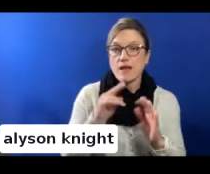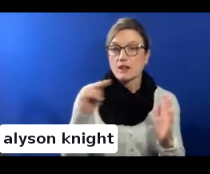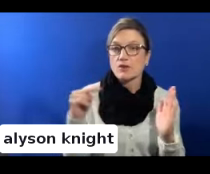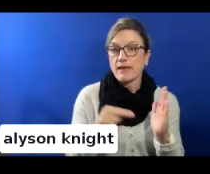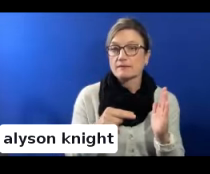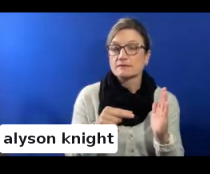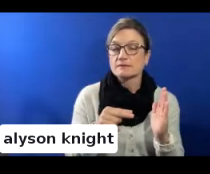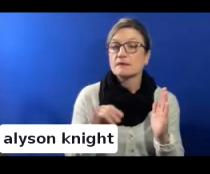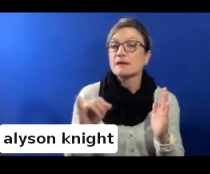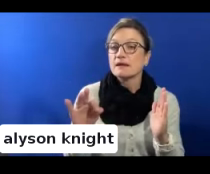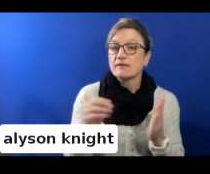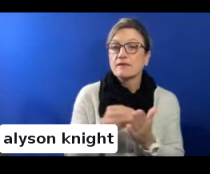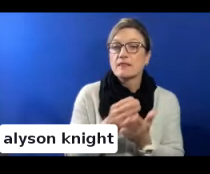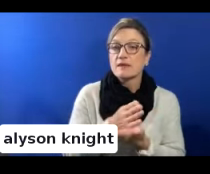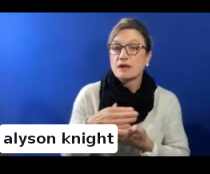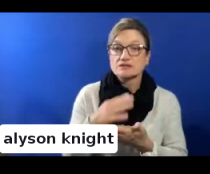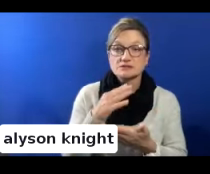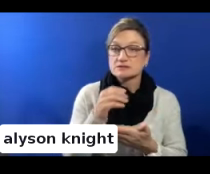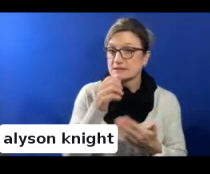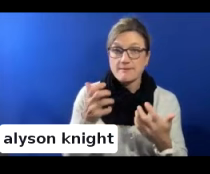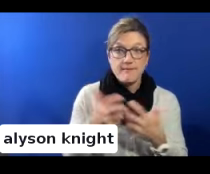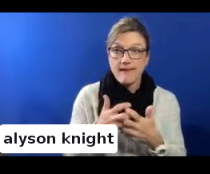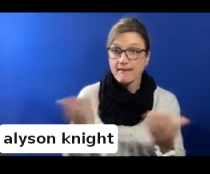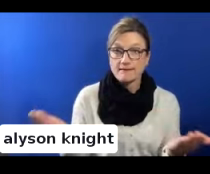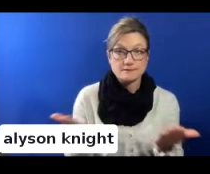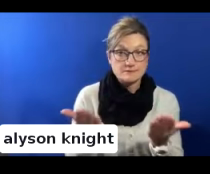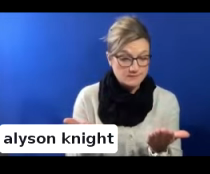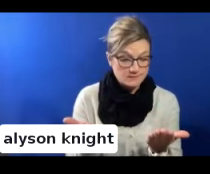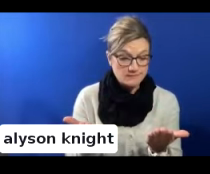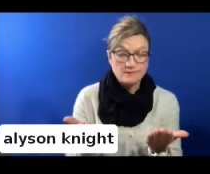If the budget doesn't match, or if there's a balance remaining,